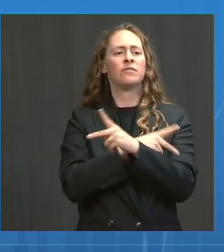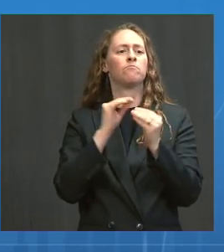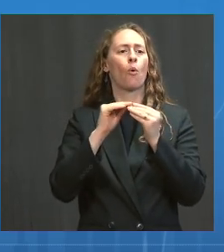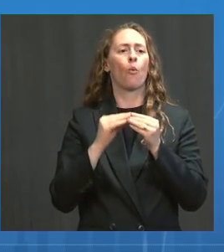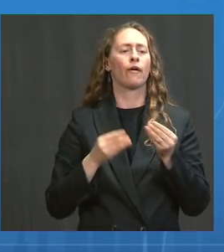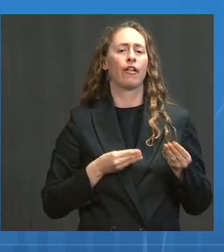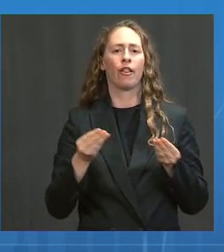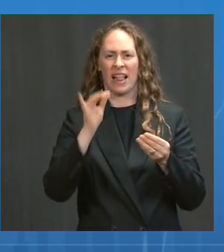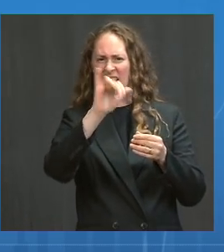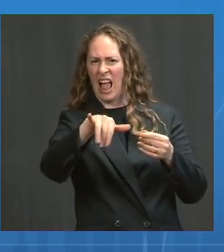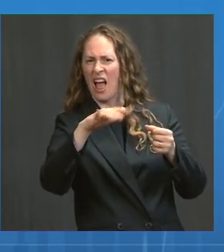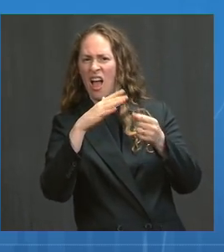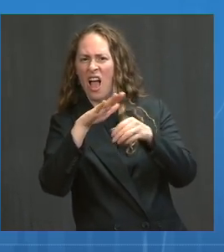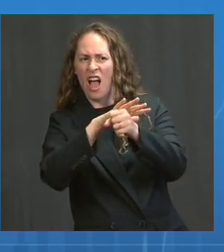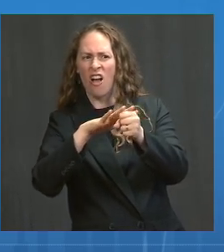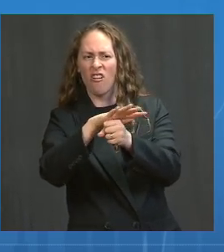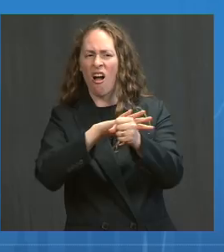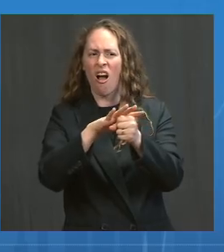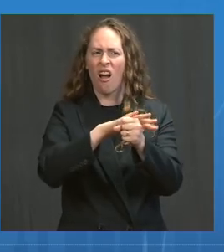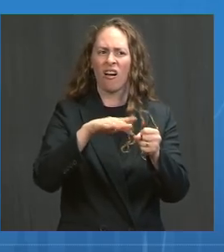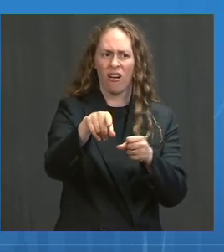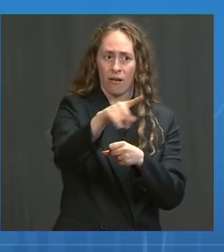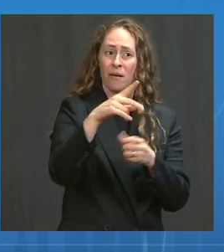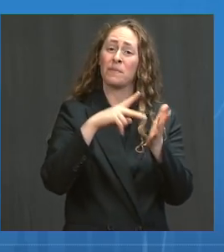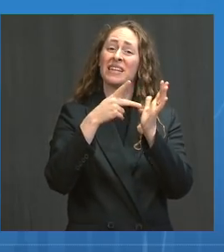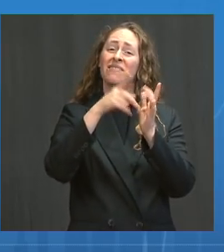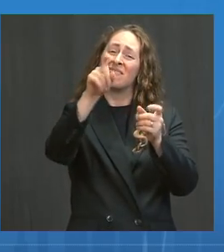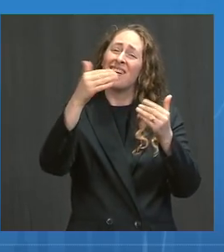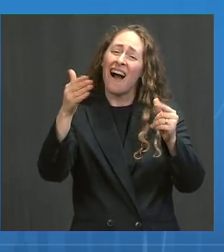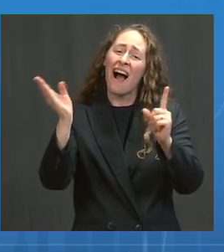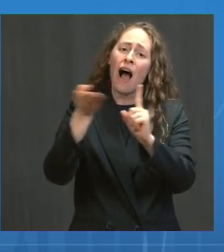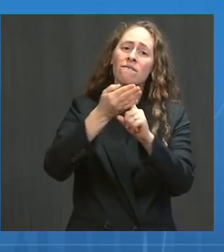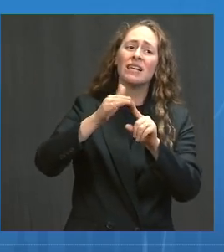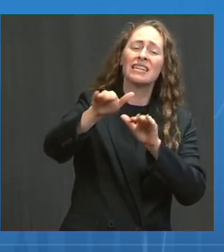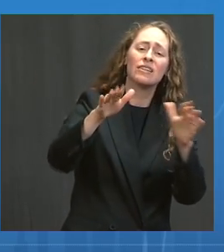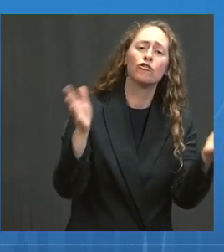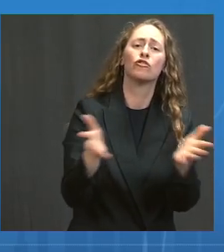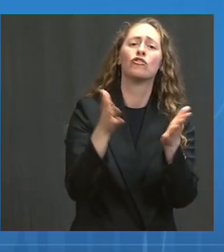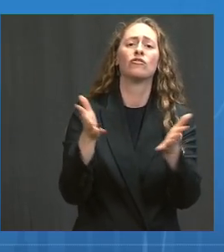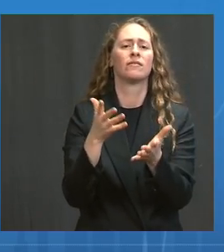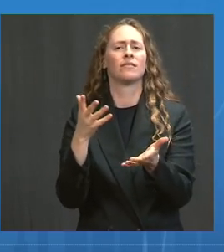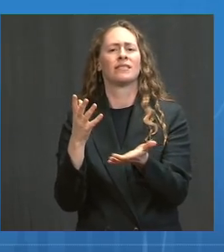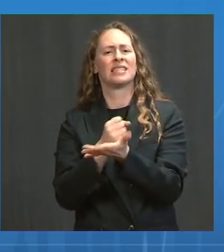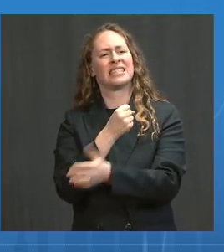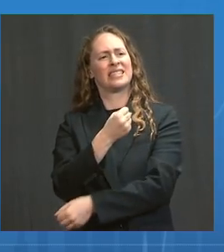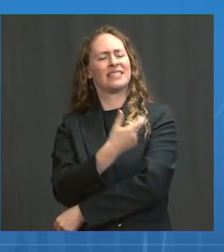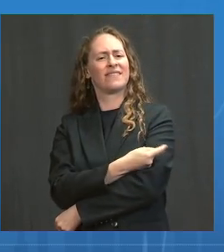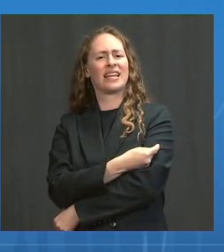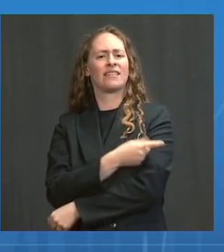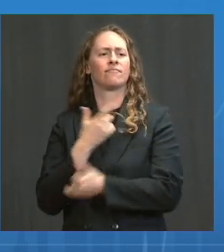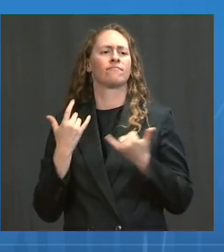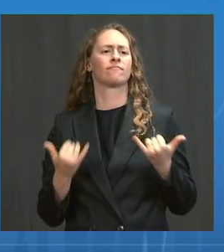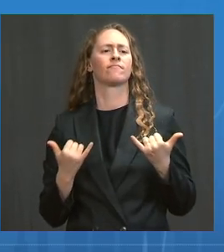unless we can vaccinate more people now. As you will hear from Dr. Fauci shortly,